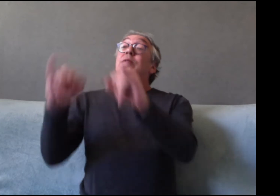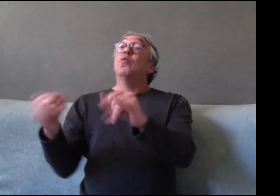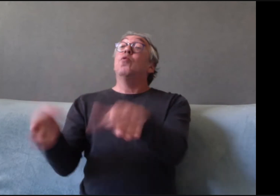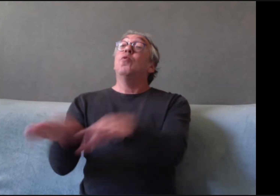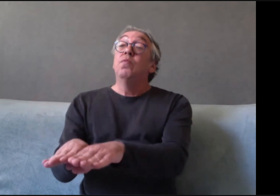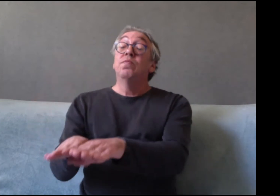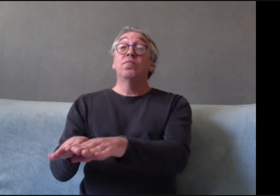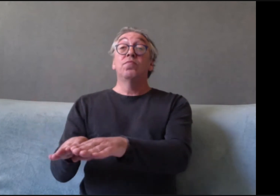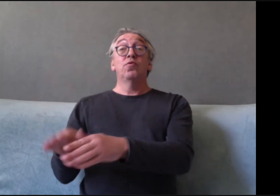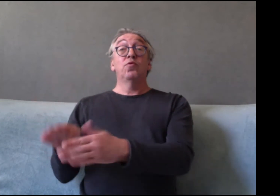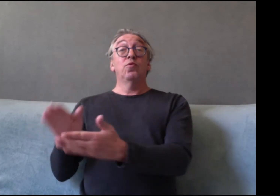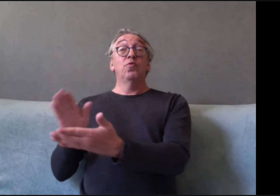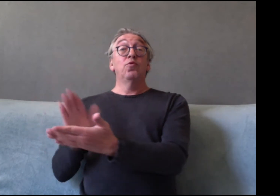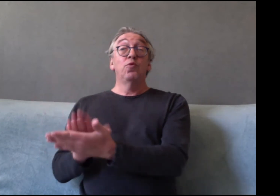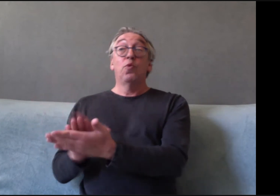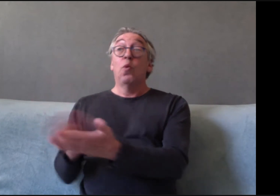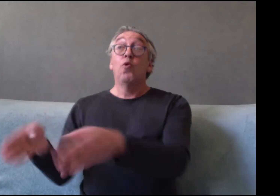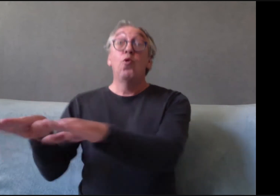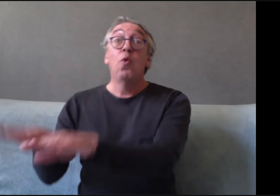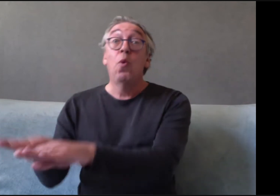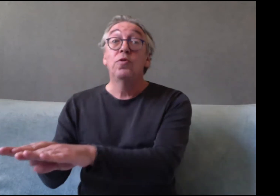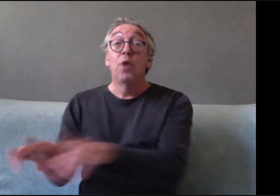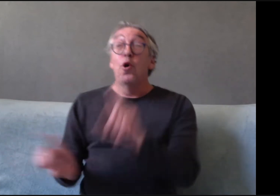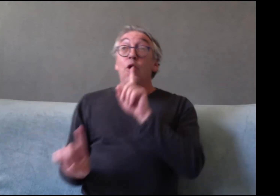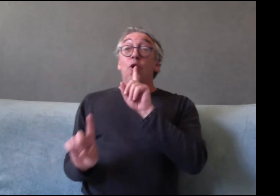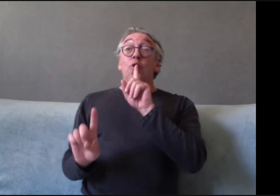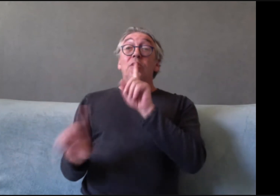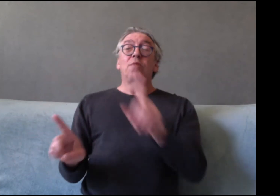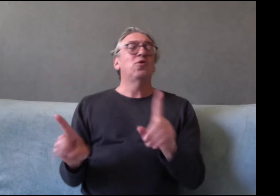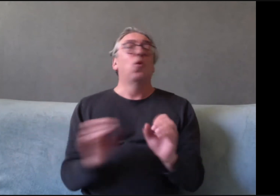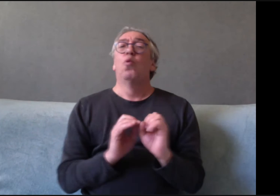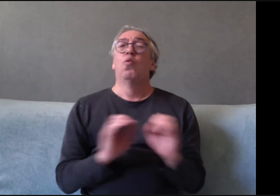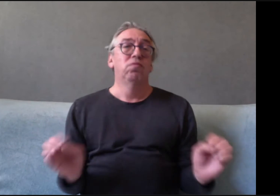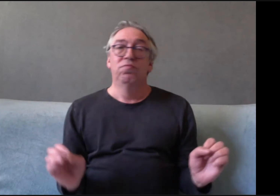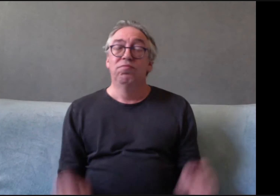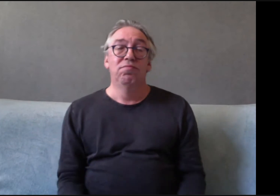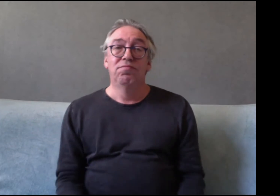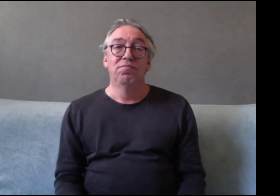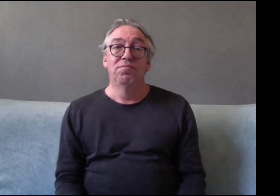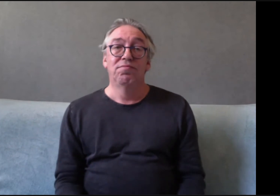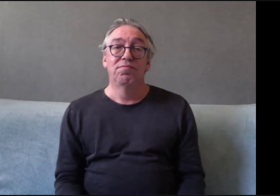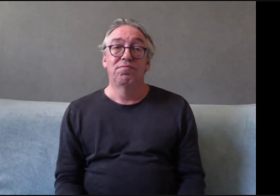Particularly, teachers have abandoned their students with disabilities.